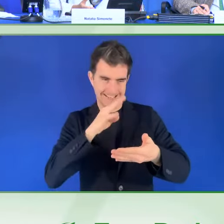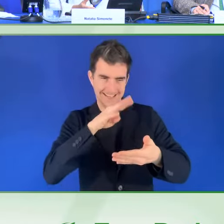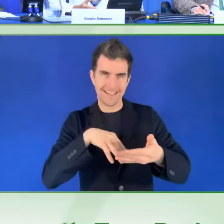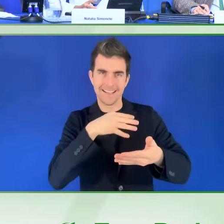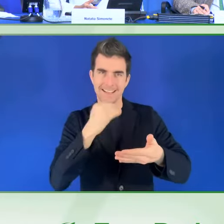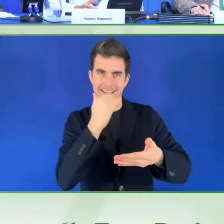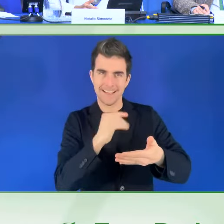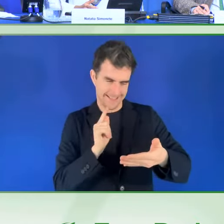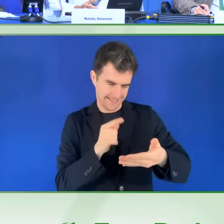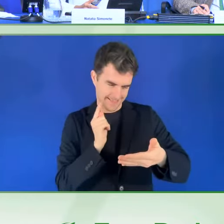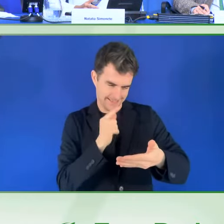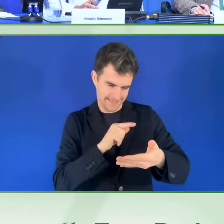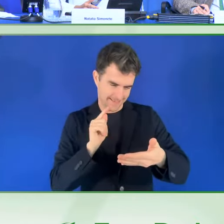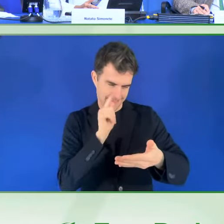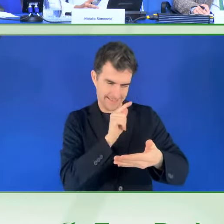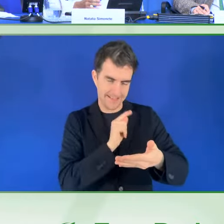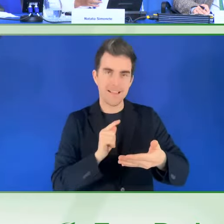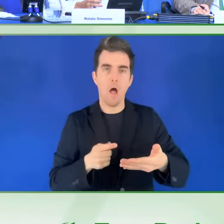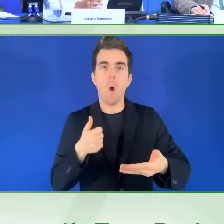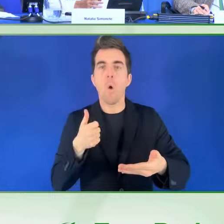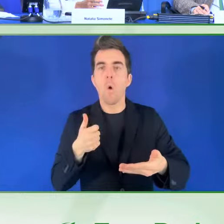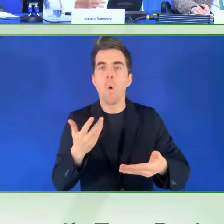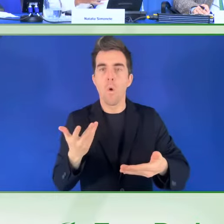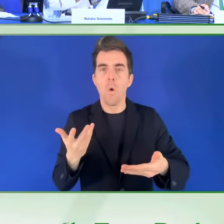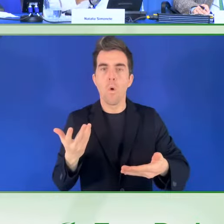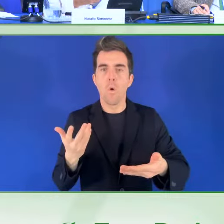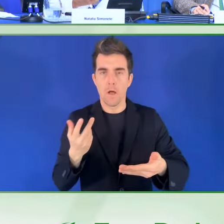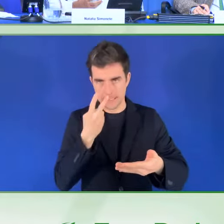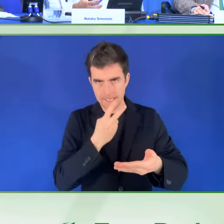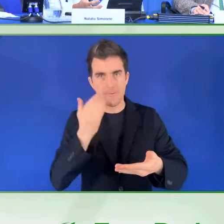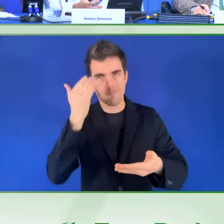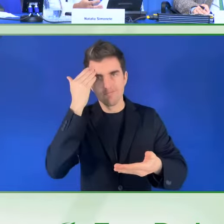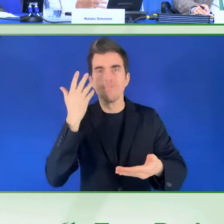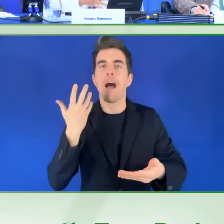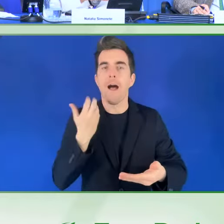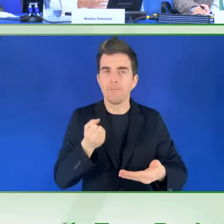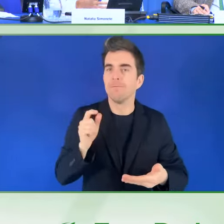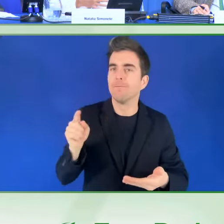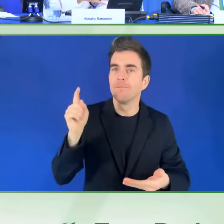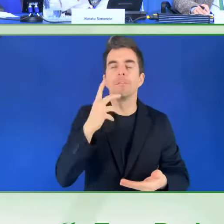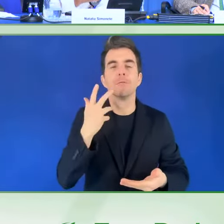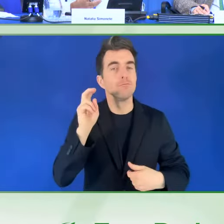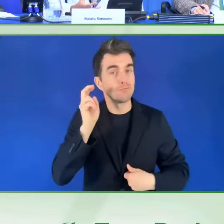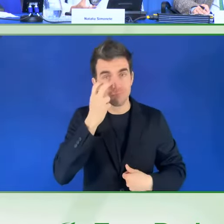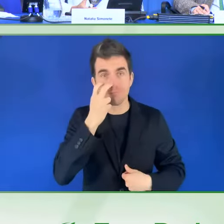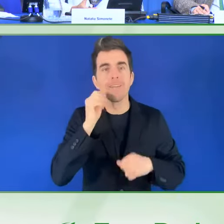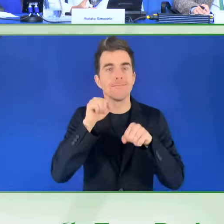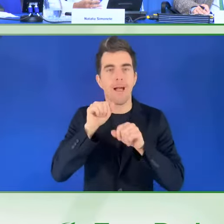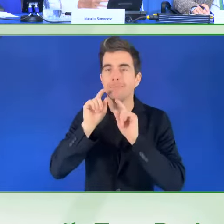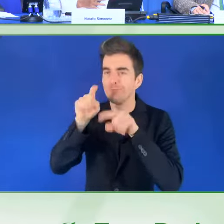This challenge does not concern the training of, but the quality and concepts on which they are based.